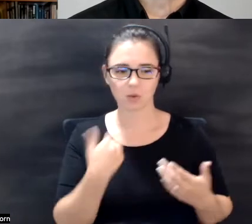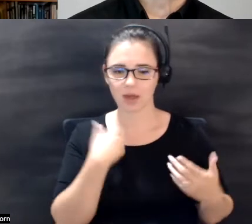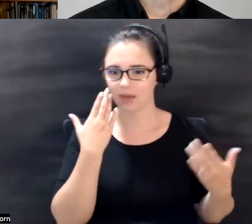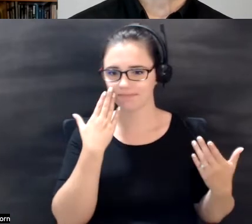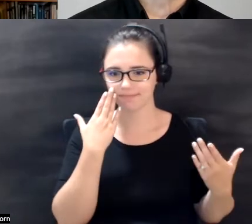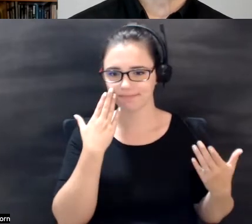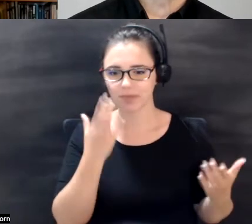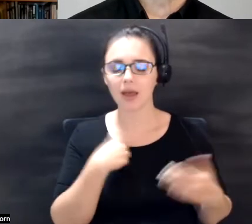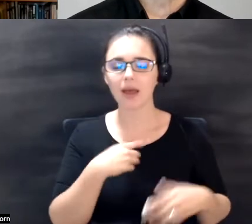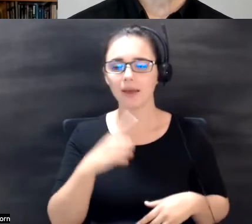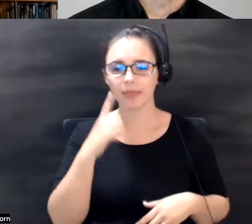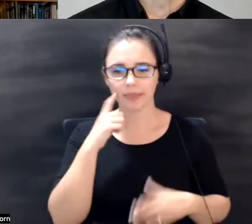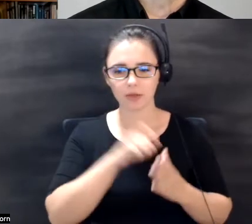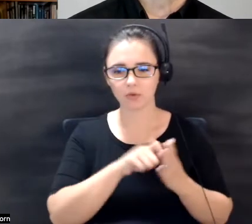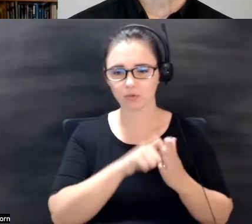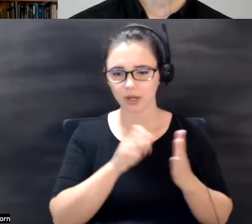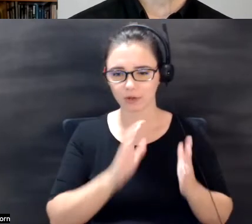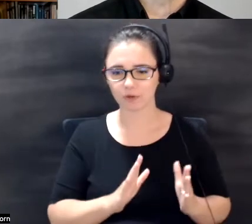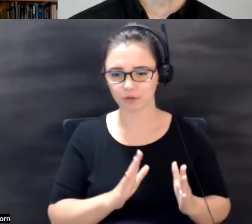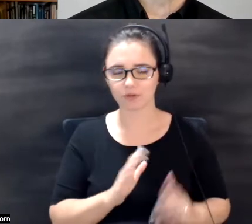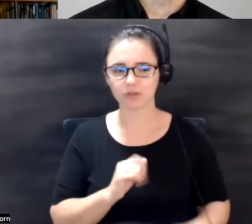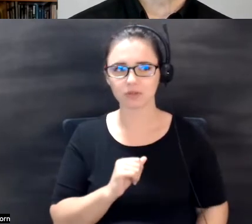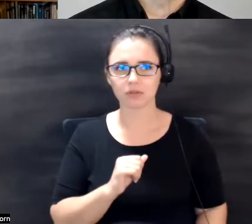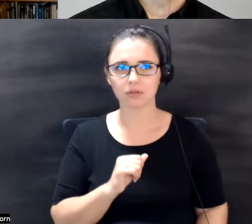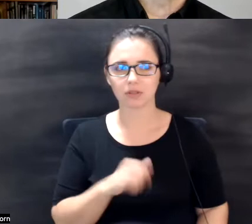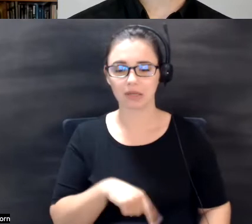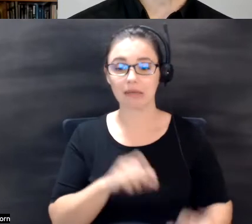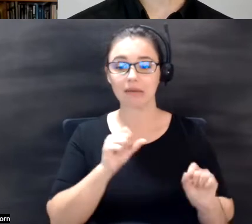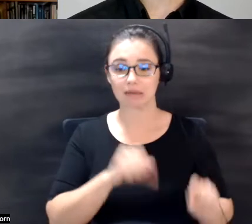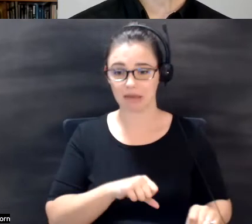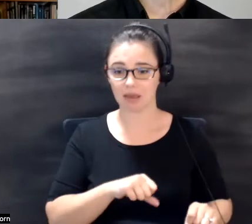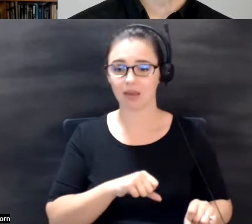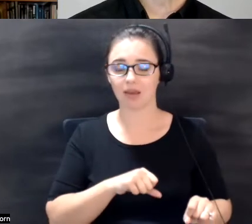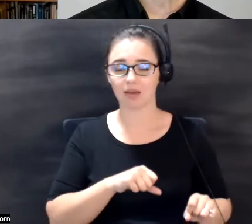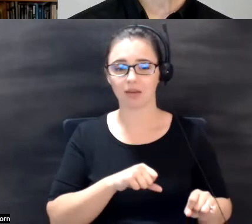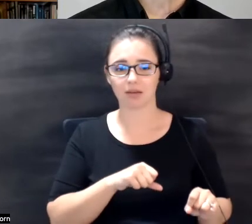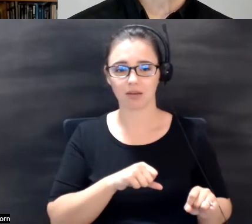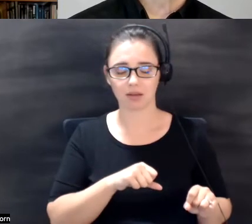I do think that writers um can voice others others experiences.